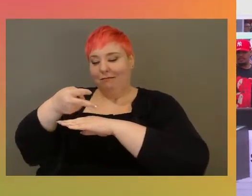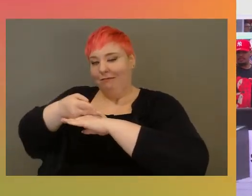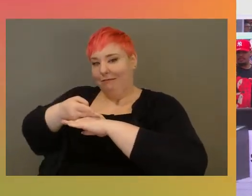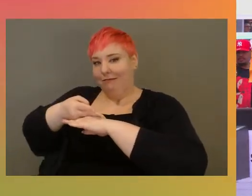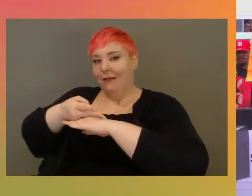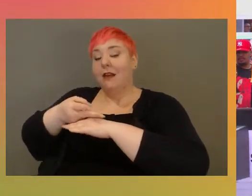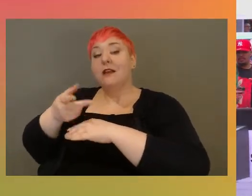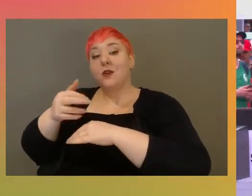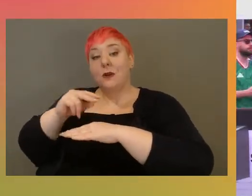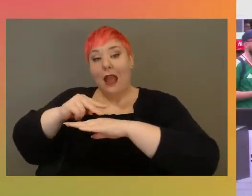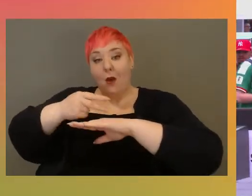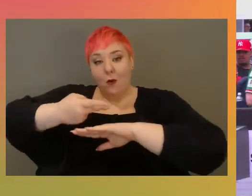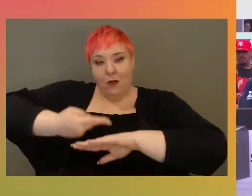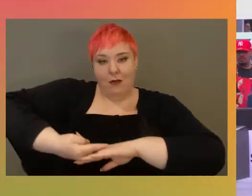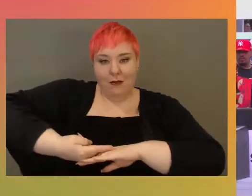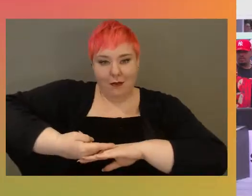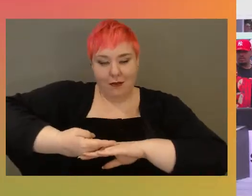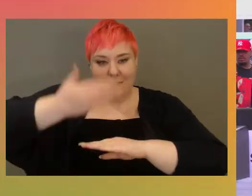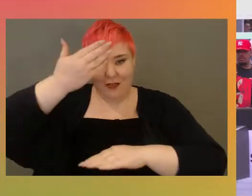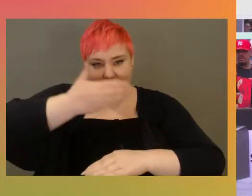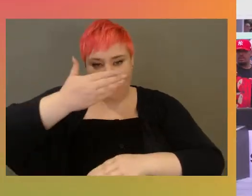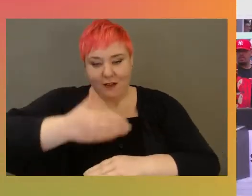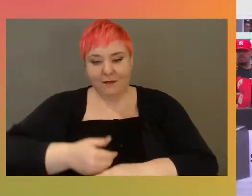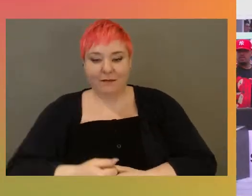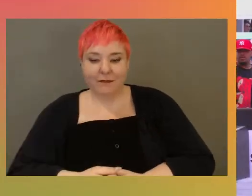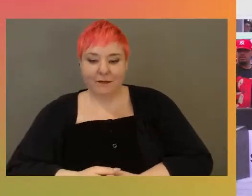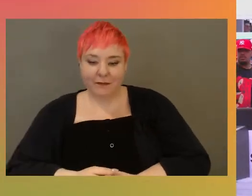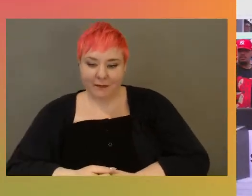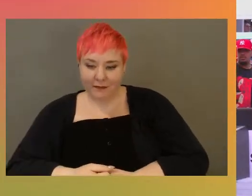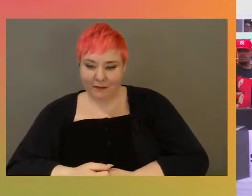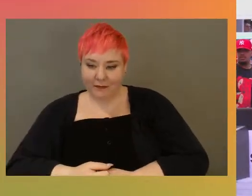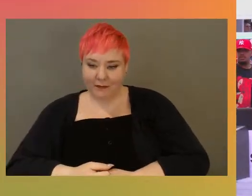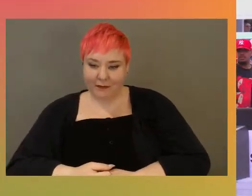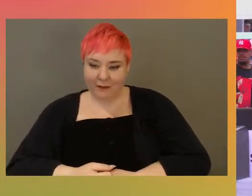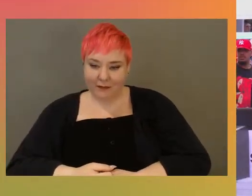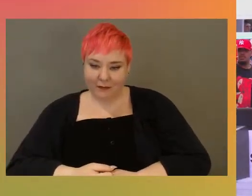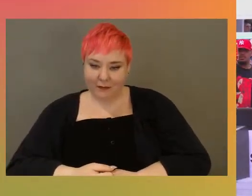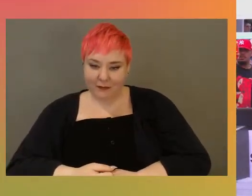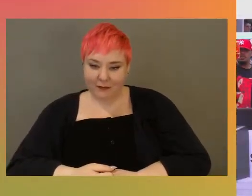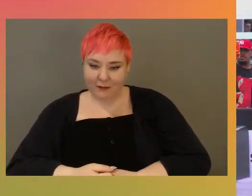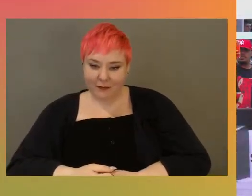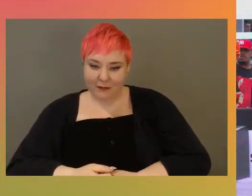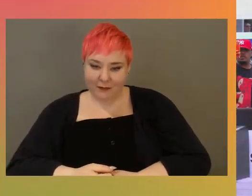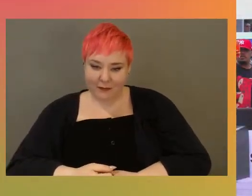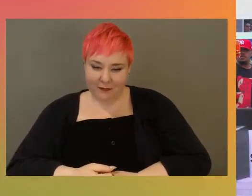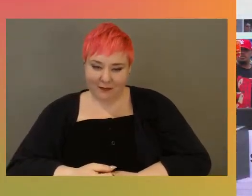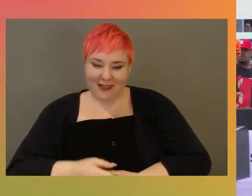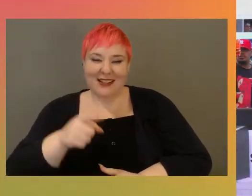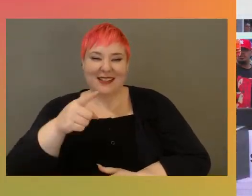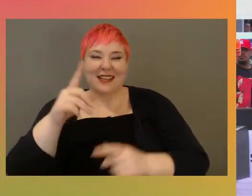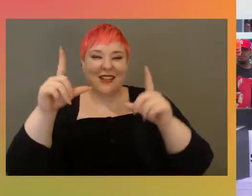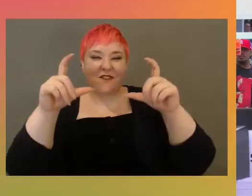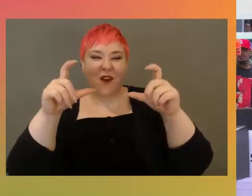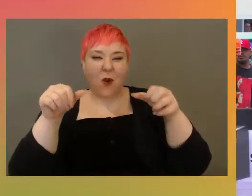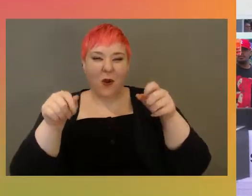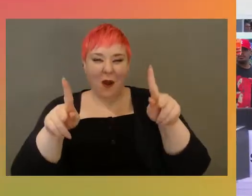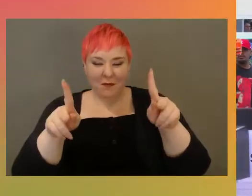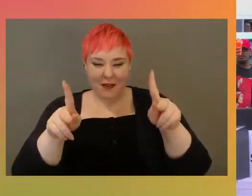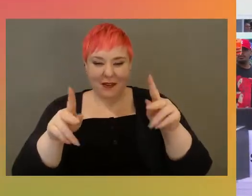ROLL YOUR NOSE A LITTLE BIT TOWARDS THE SKY. NOW, YOU HAVE THE OPTION OF SPREADING YOUR LEGS A LITTLE BIT. IT IS EASIER FOR BALANCE.